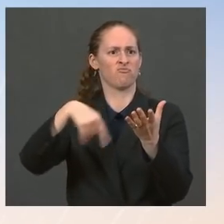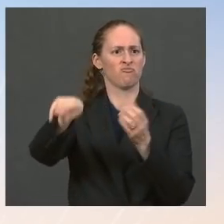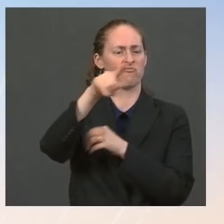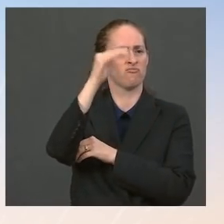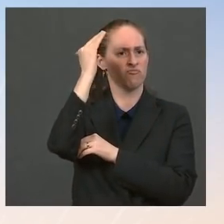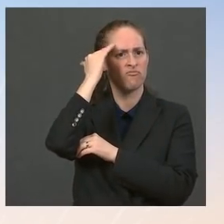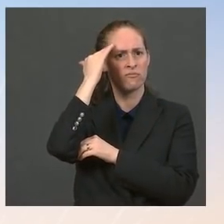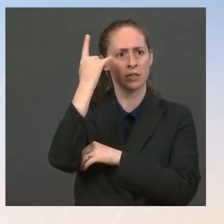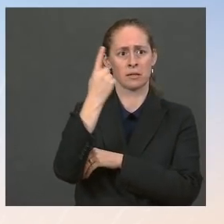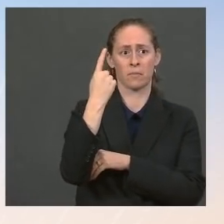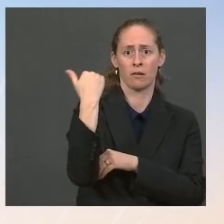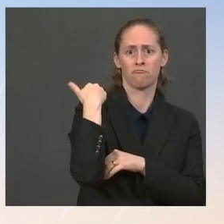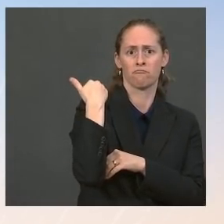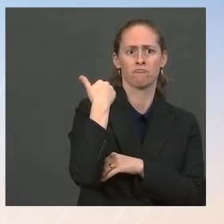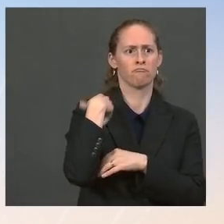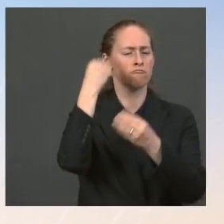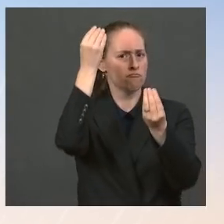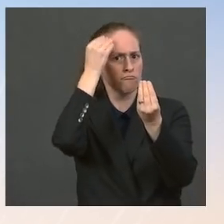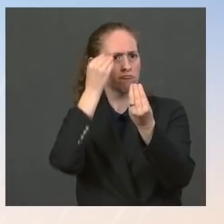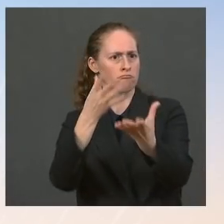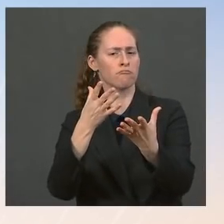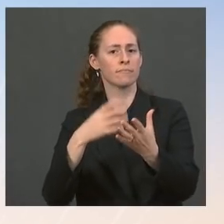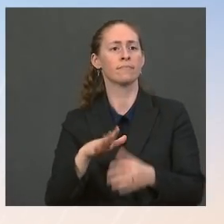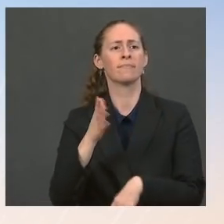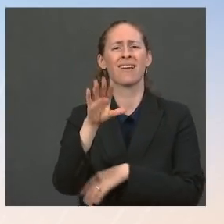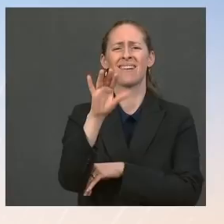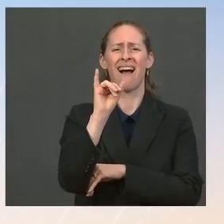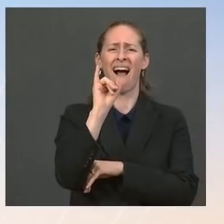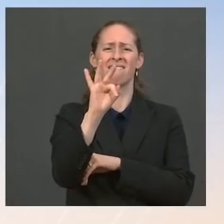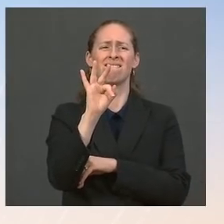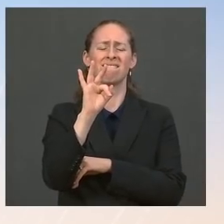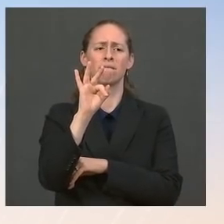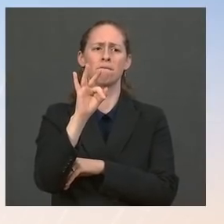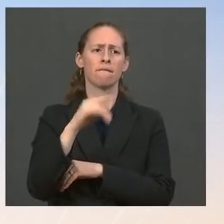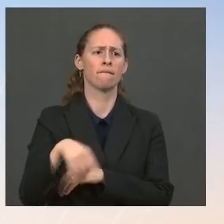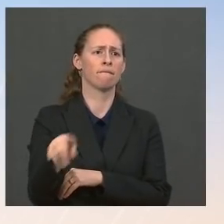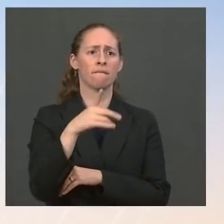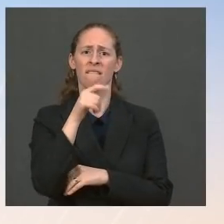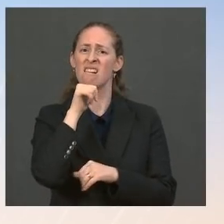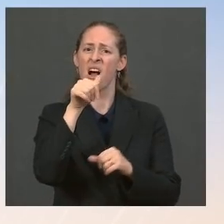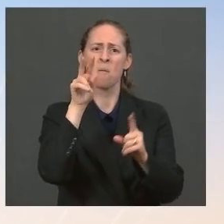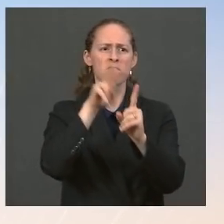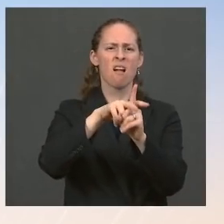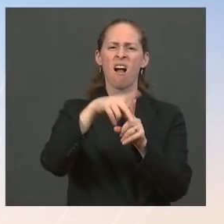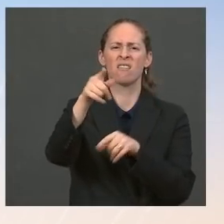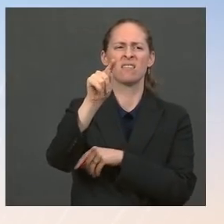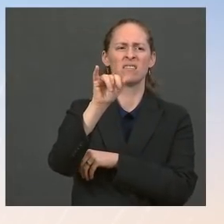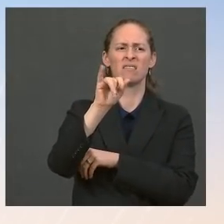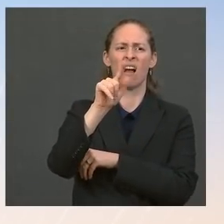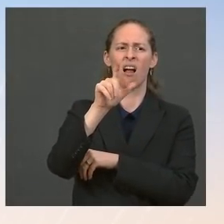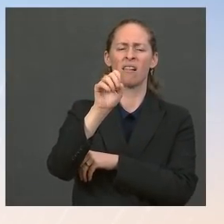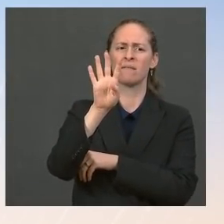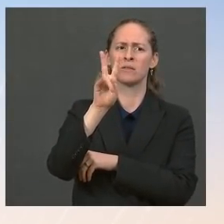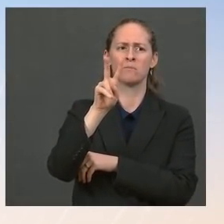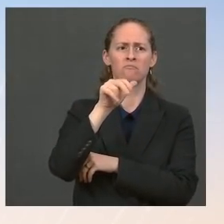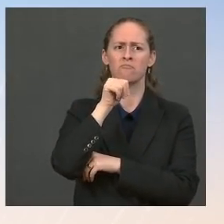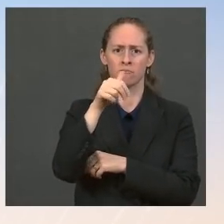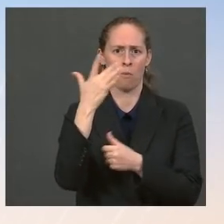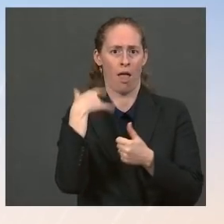If someone is not subject to Title 42 expulsion for the three reasons that I explained --